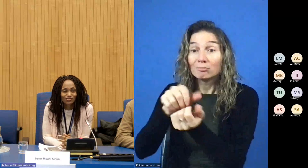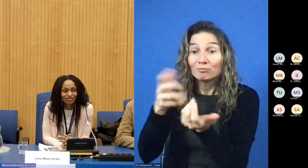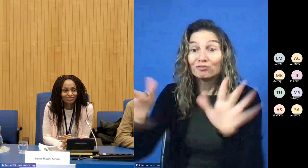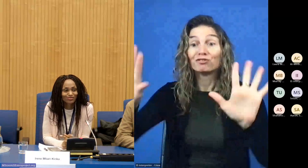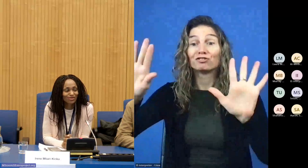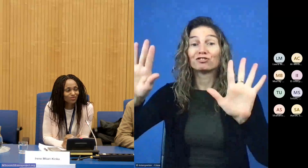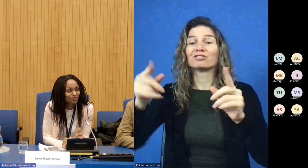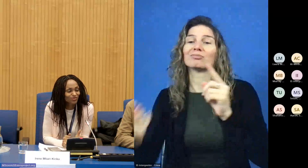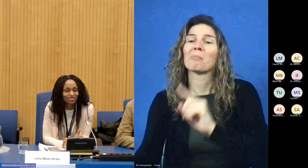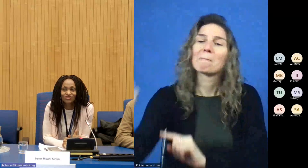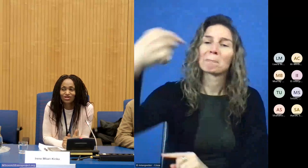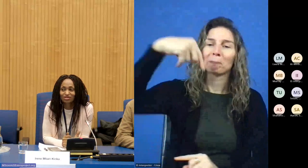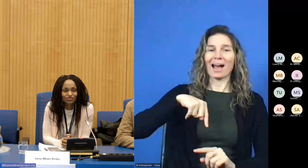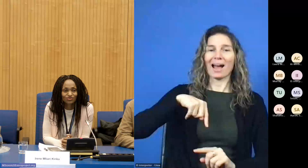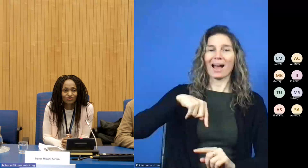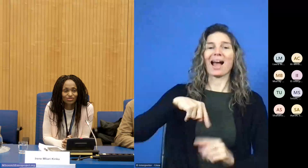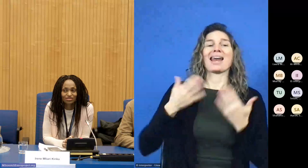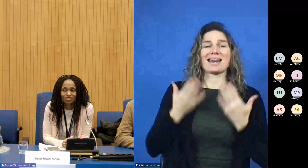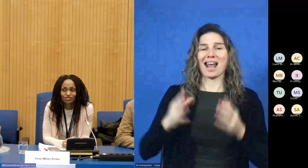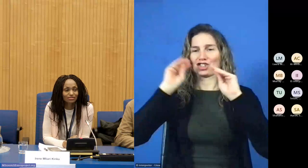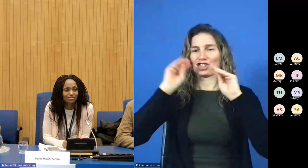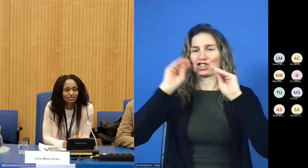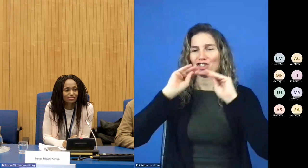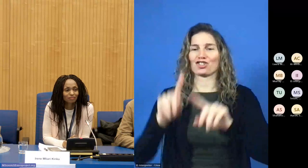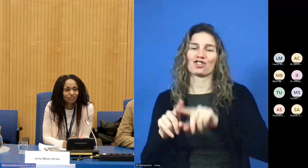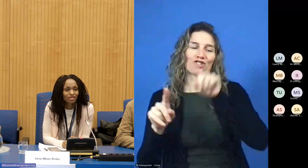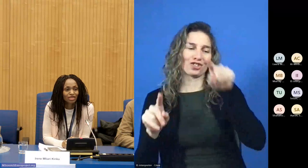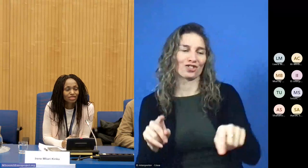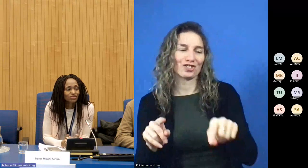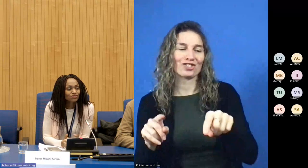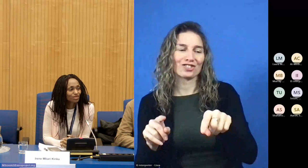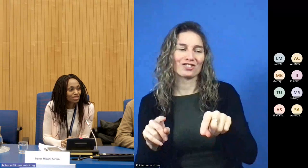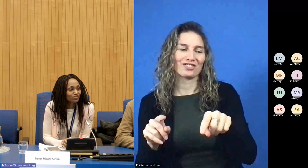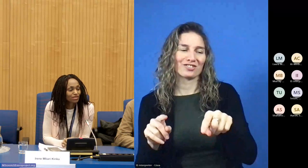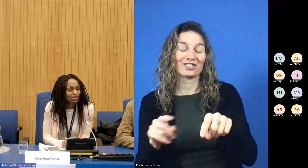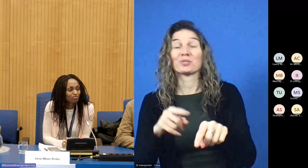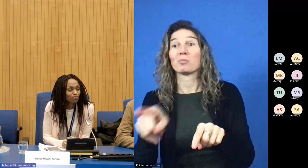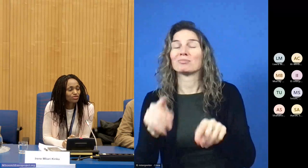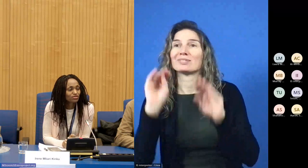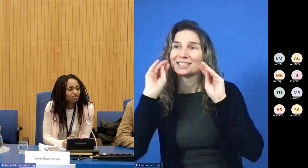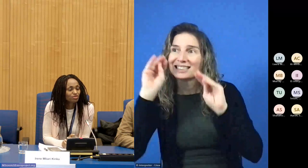instructors, so they are the ones teaching other blind students skills. This is really important,